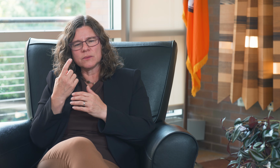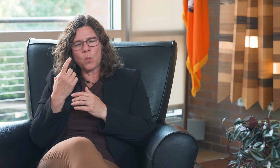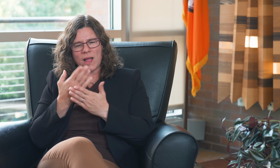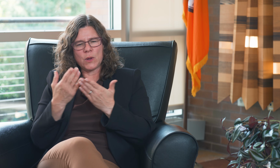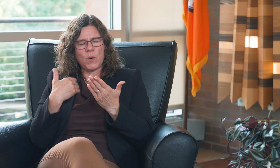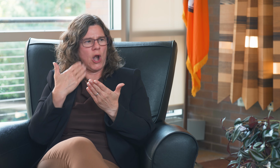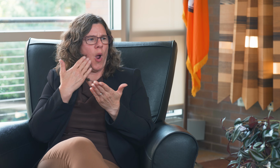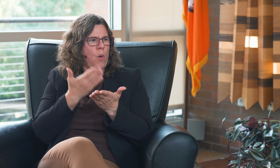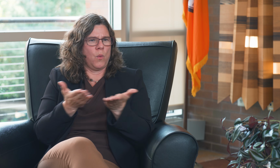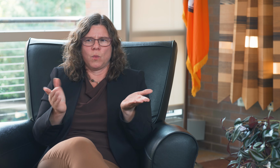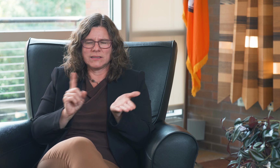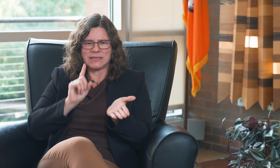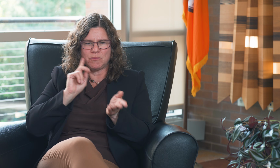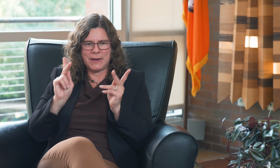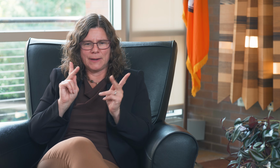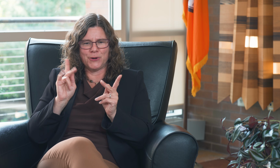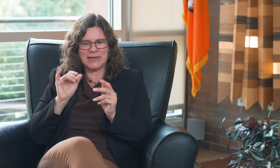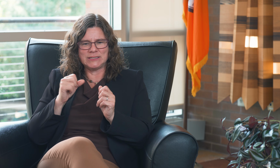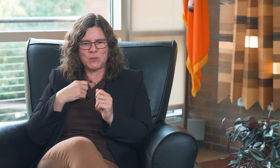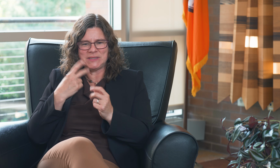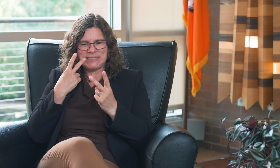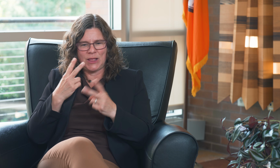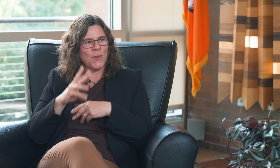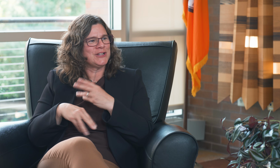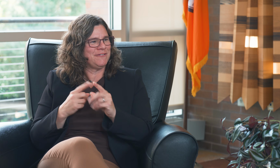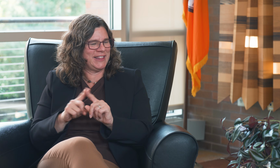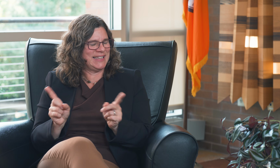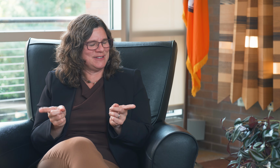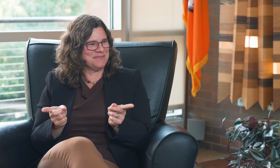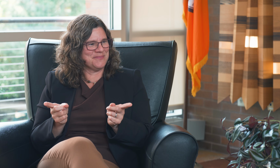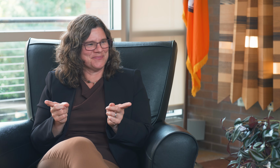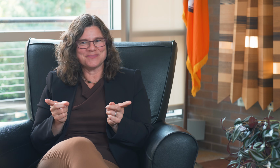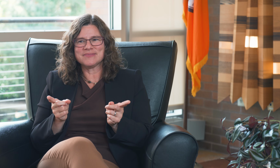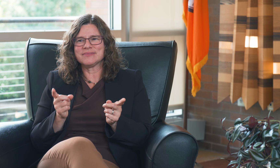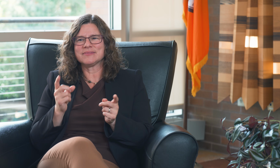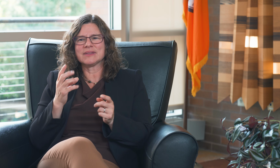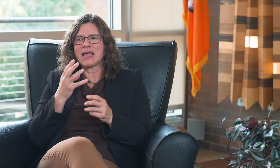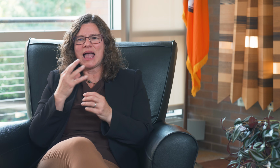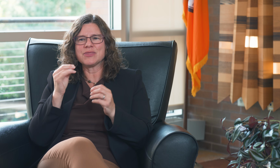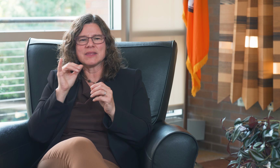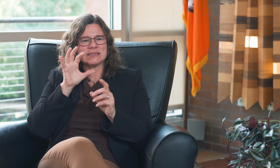Because one thing that we know as deaf people is that we see the world differently.